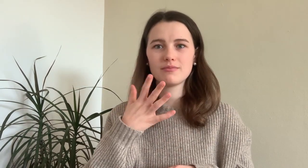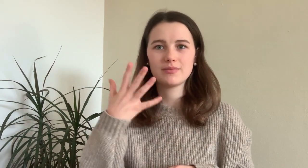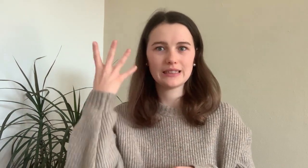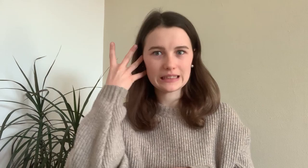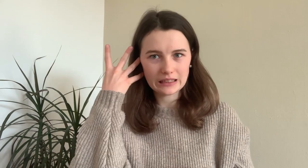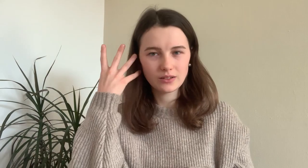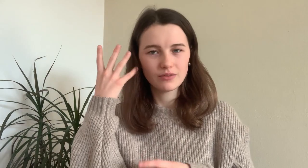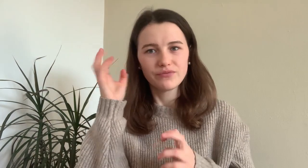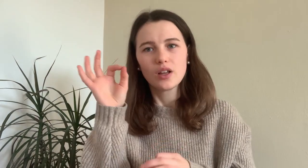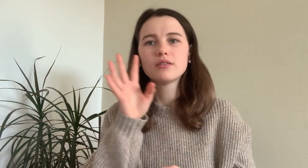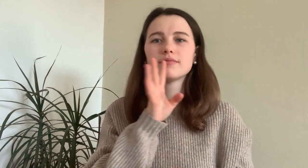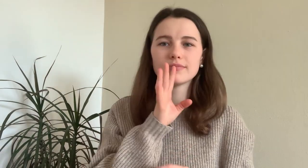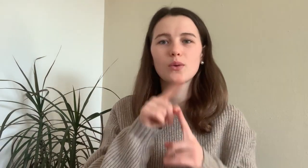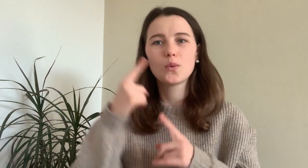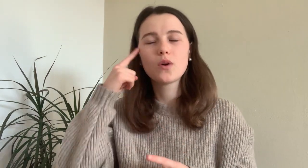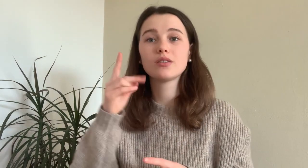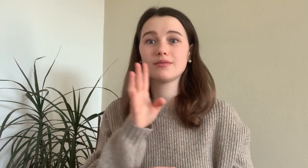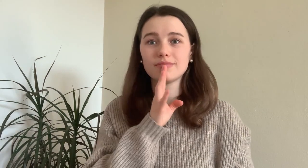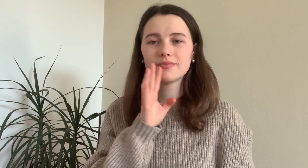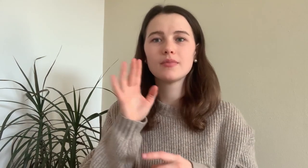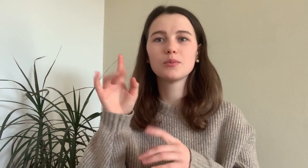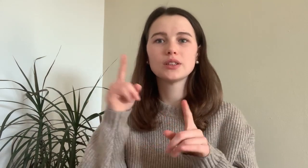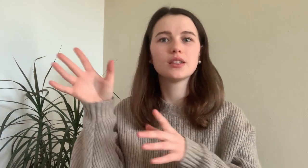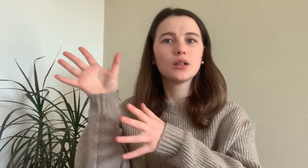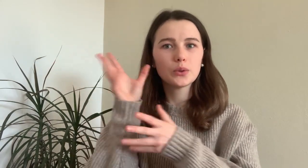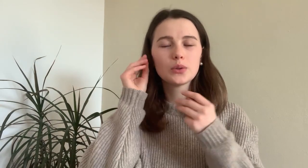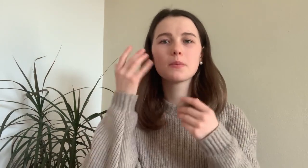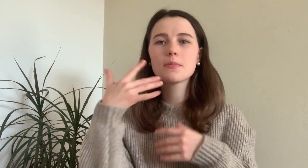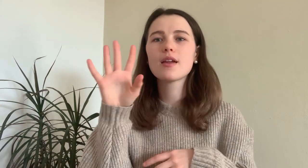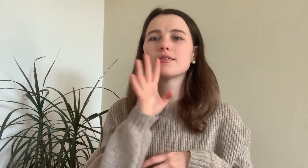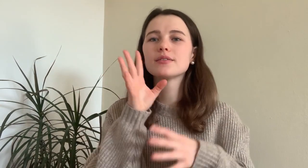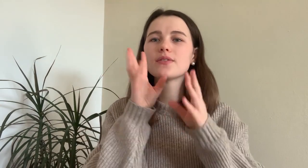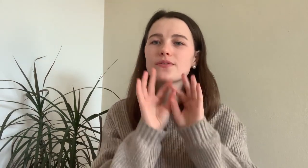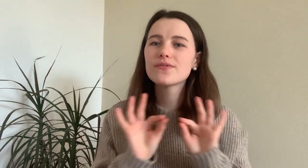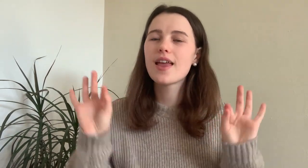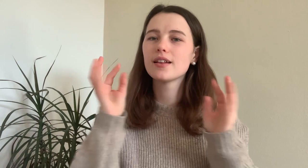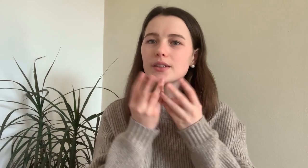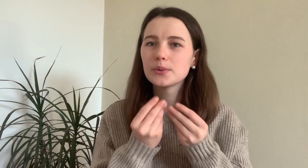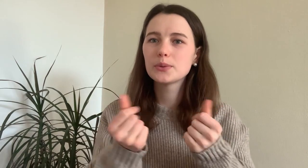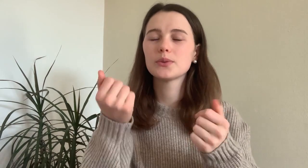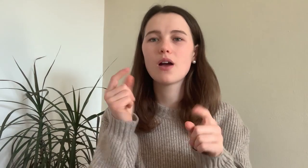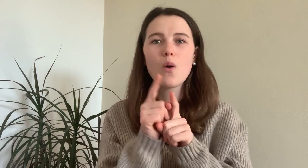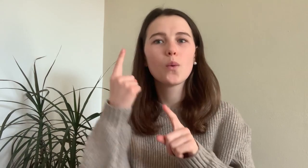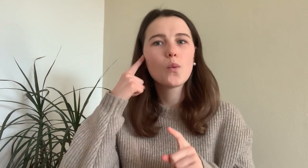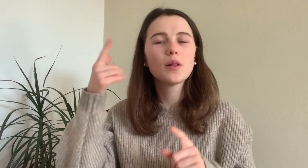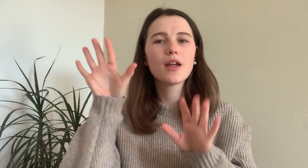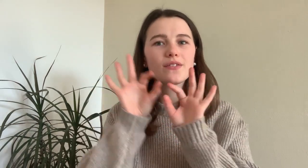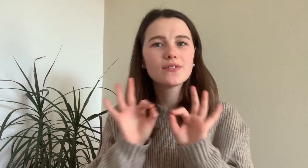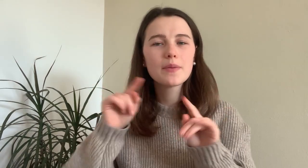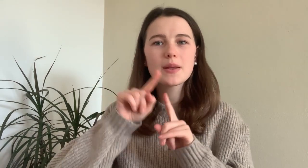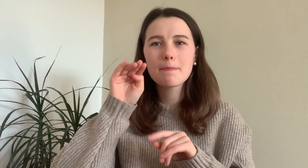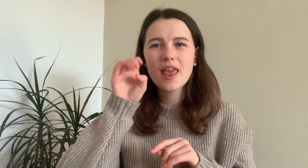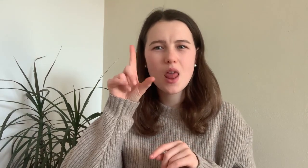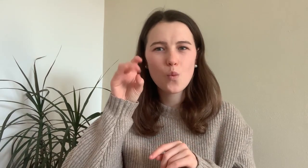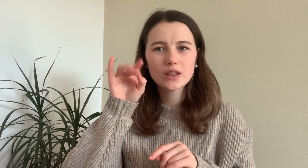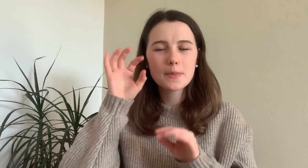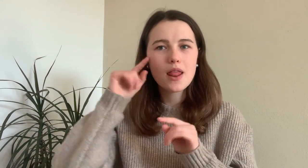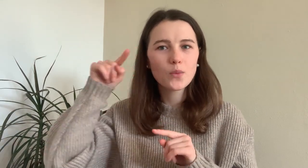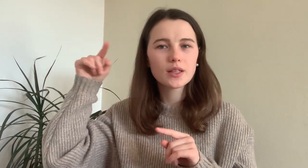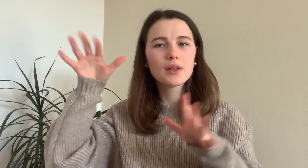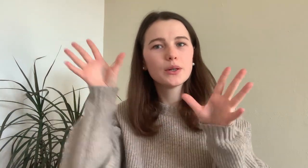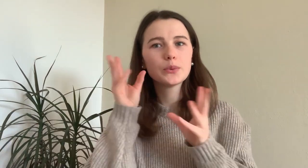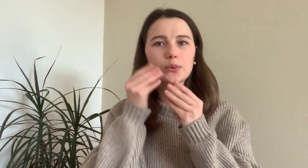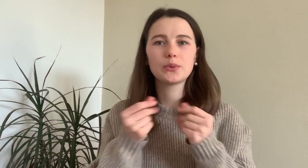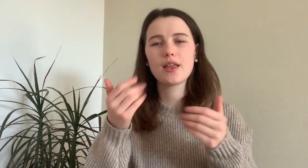It helped me to hear voices and music more delicate than before. It helped train my brain.